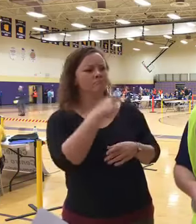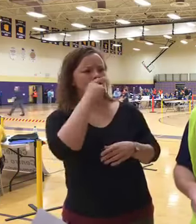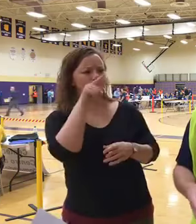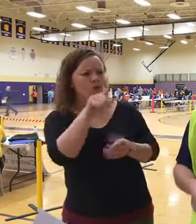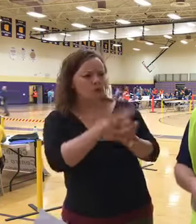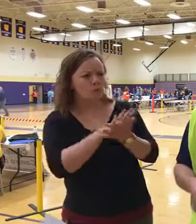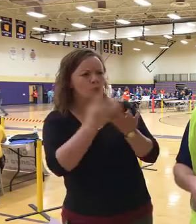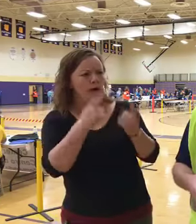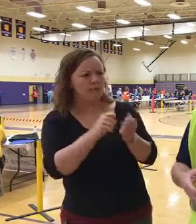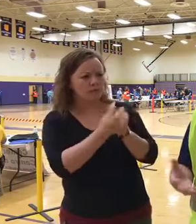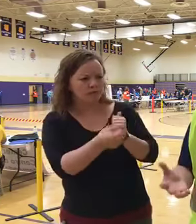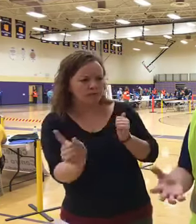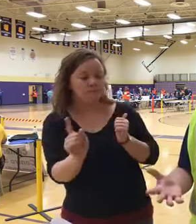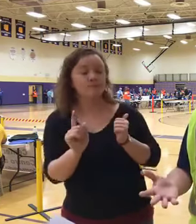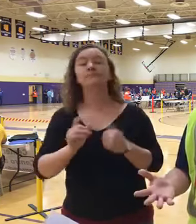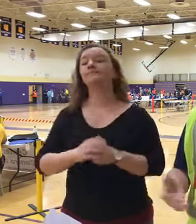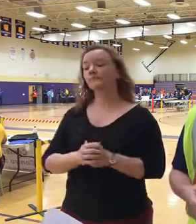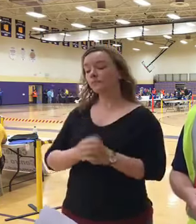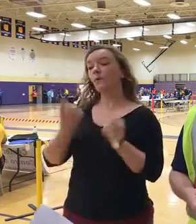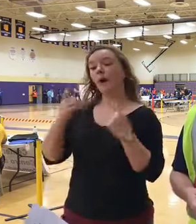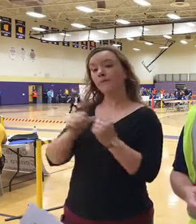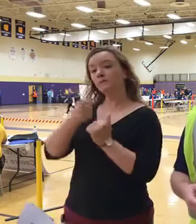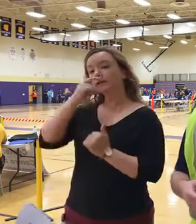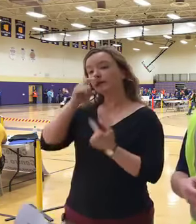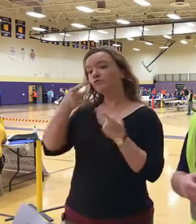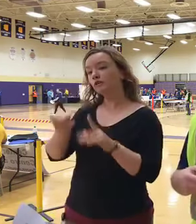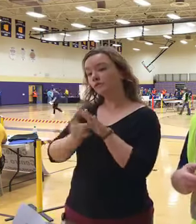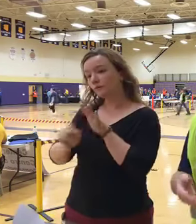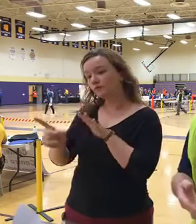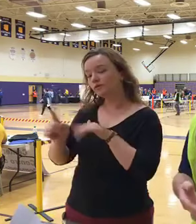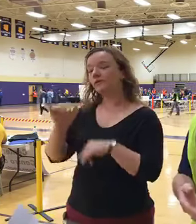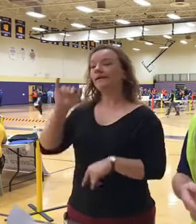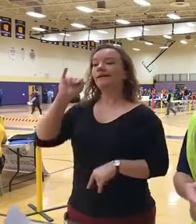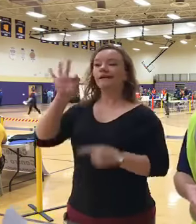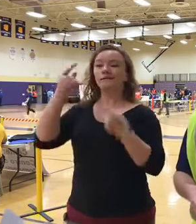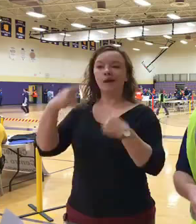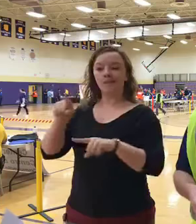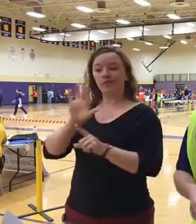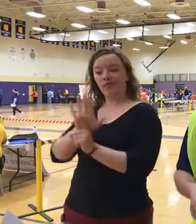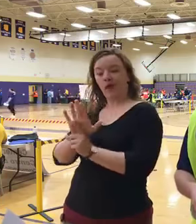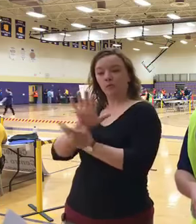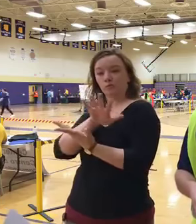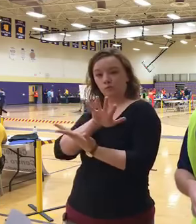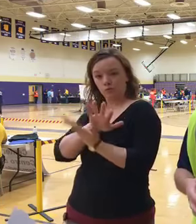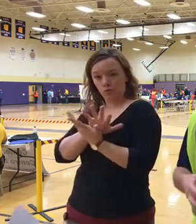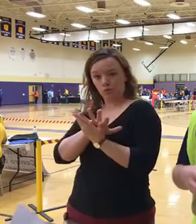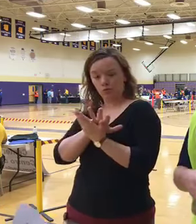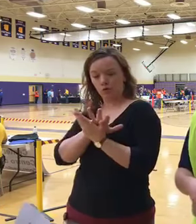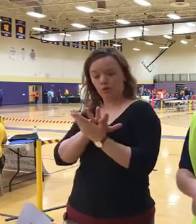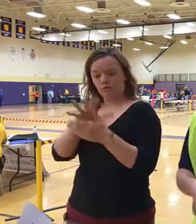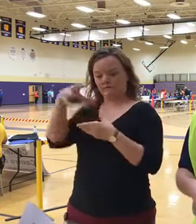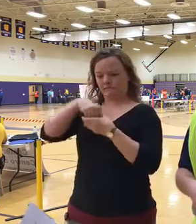Right, so what happens to your kids during an evacuation? Well, if the school that they are attending happens to be within the ten mile